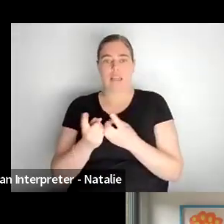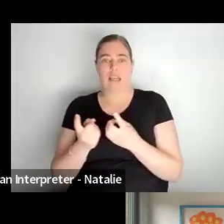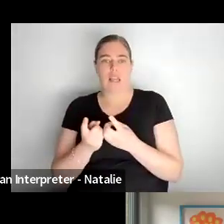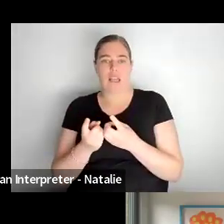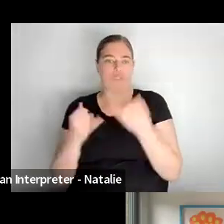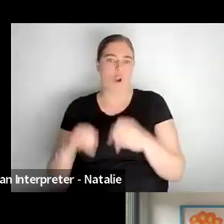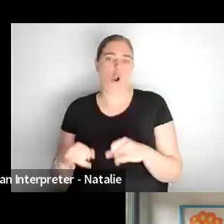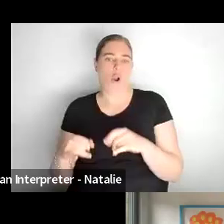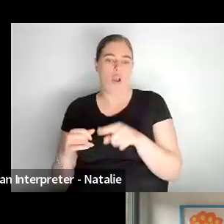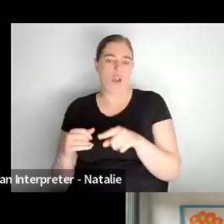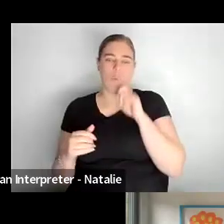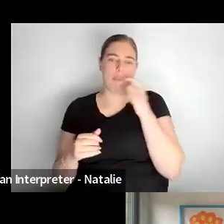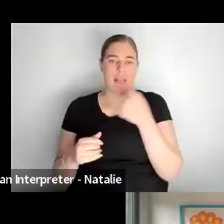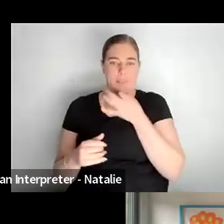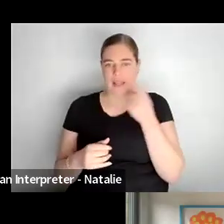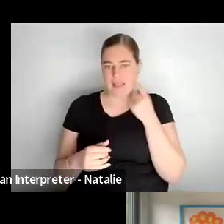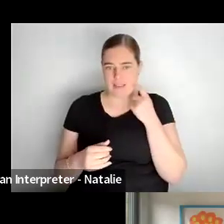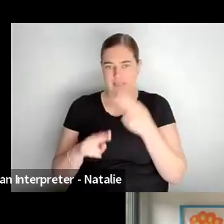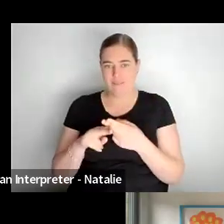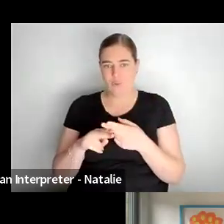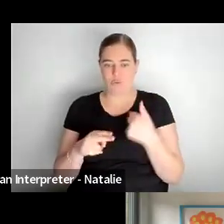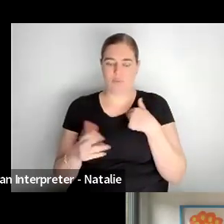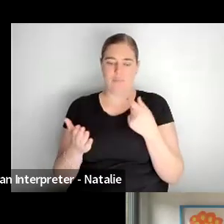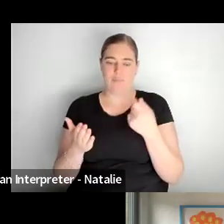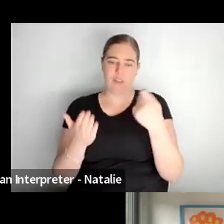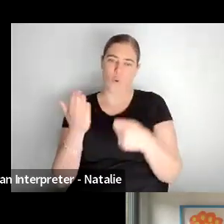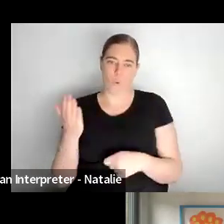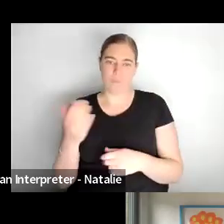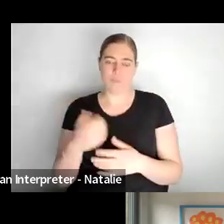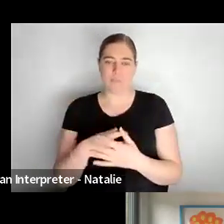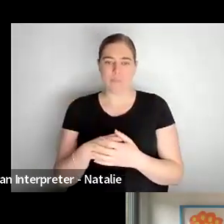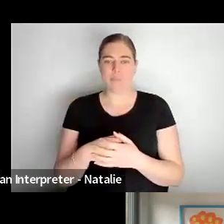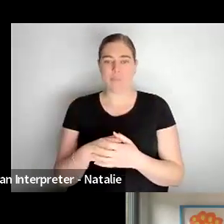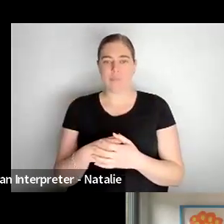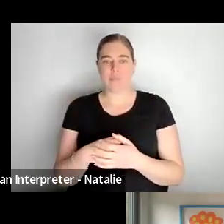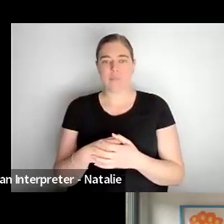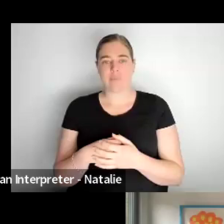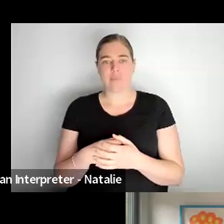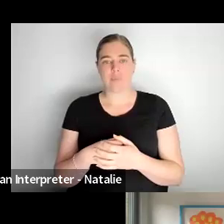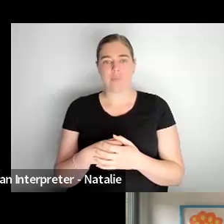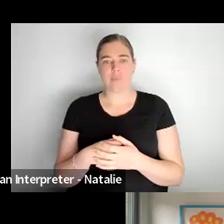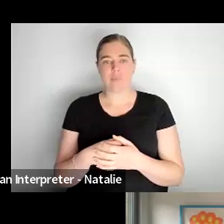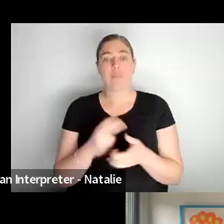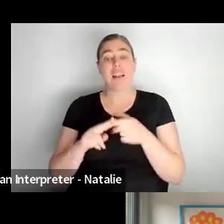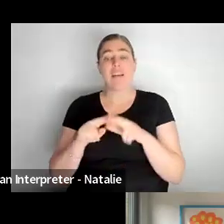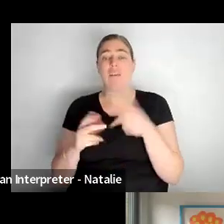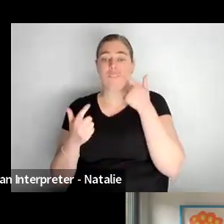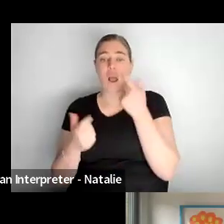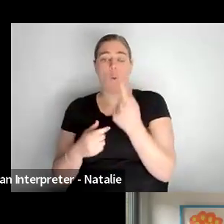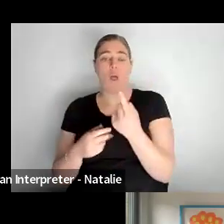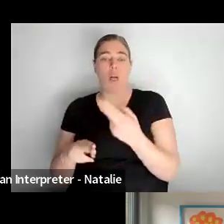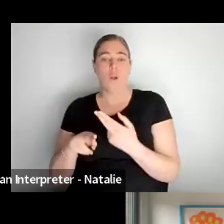going to make it easier for you to score. But if I find I do one really quickly, I might